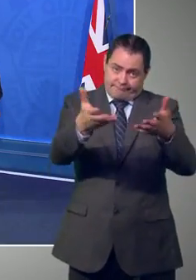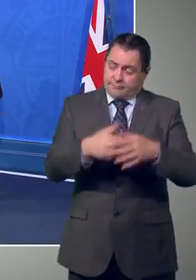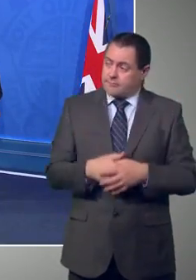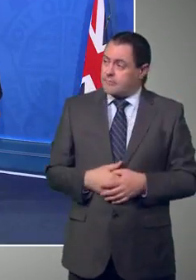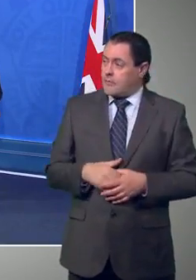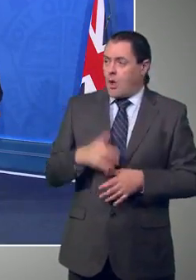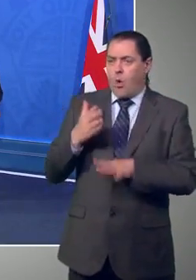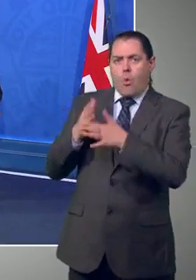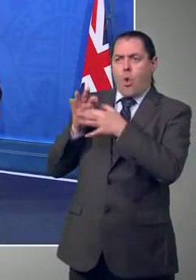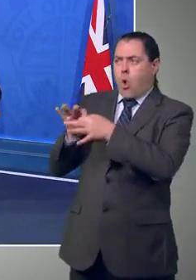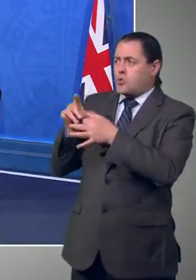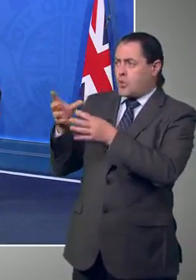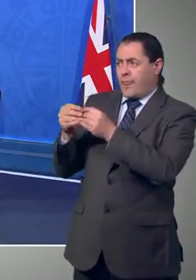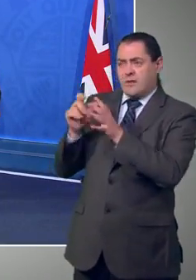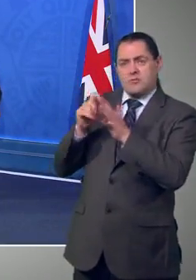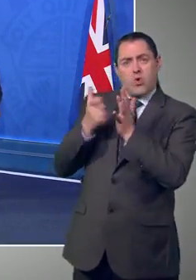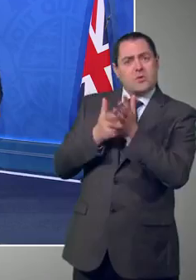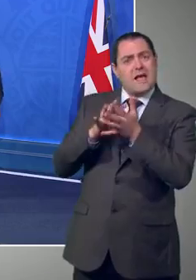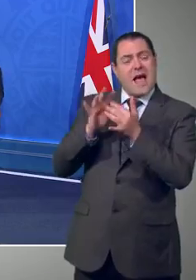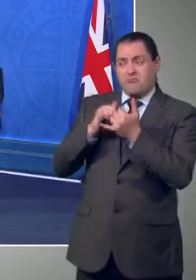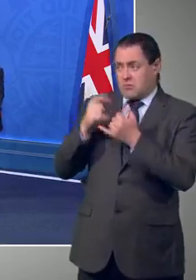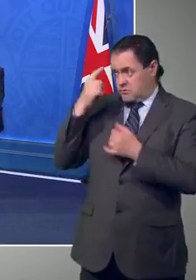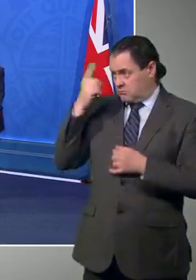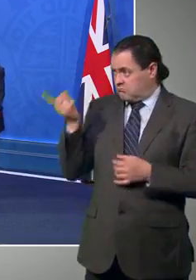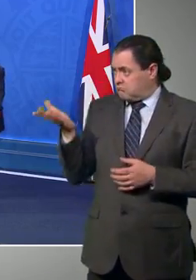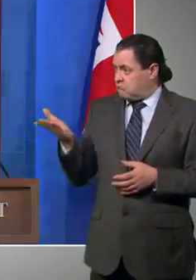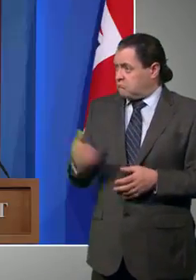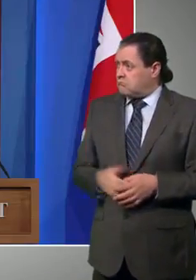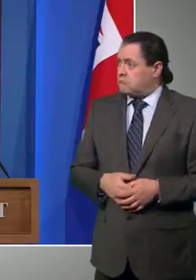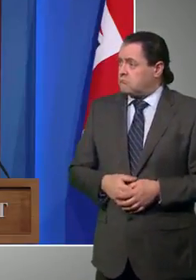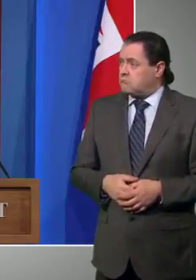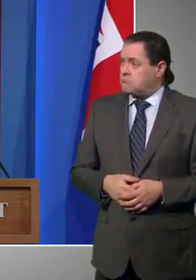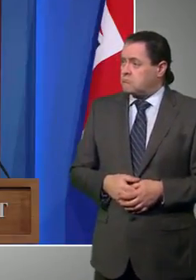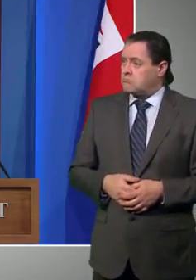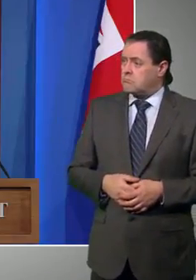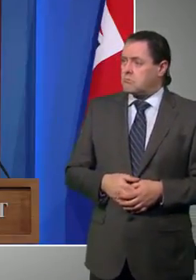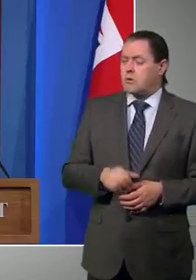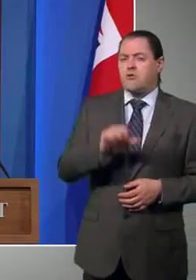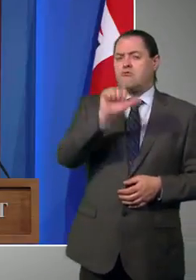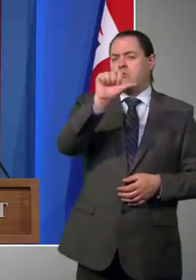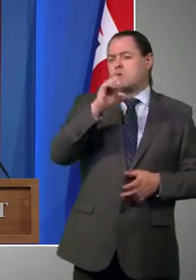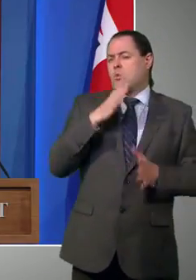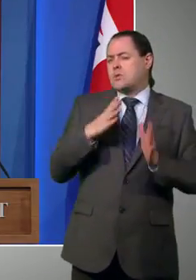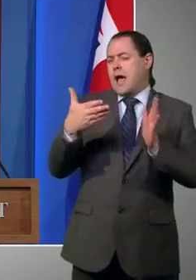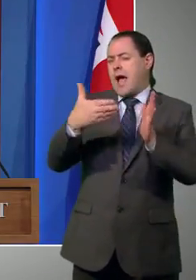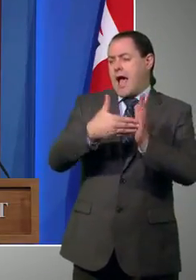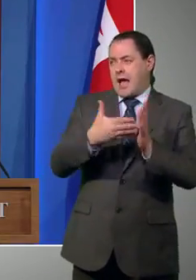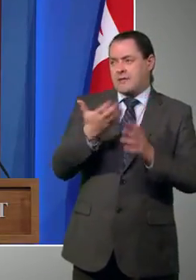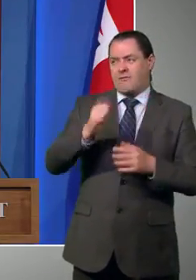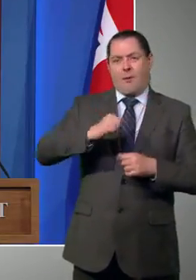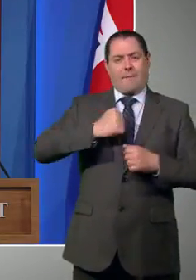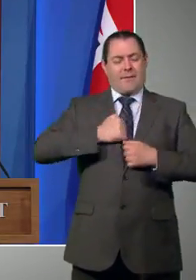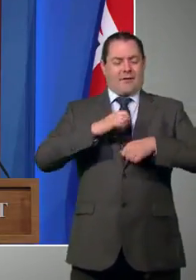closely together on it. Jenny I think I might just. Add to that from a professional